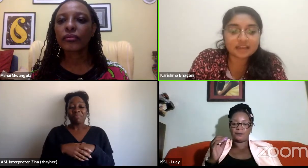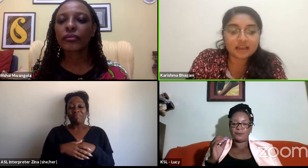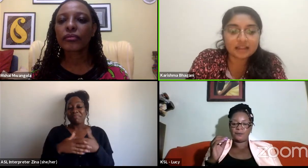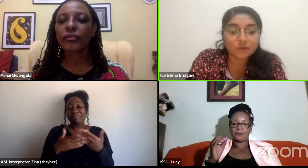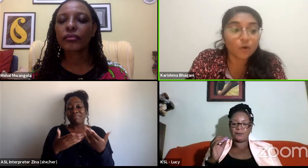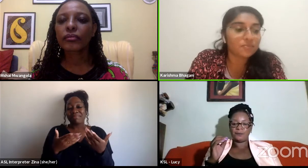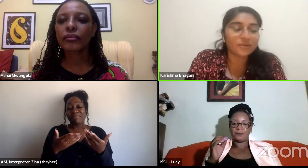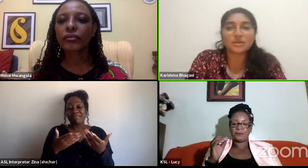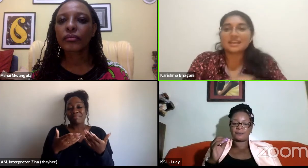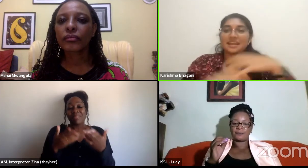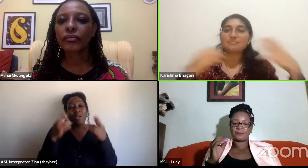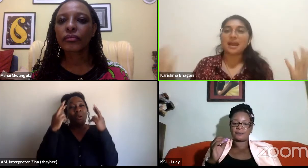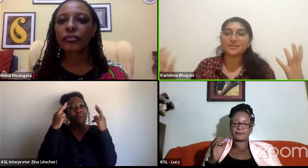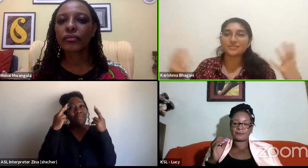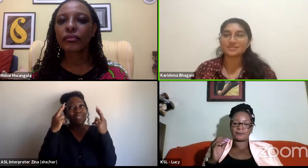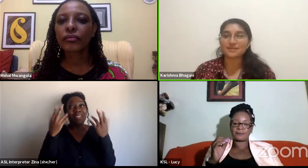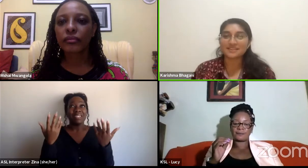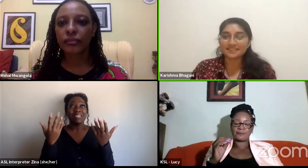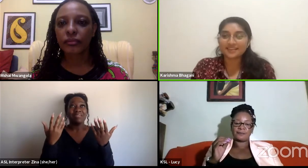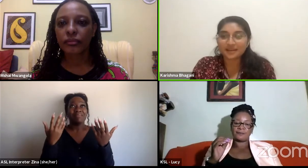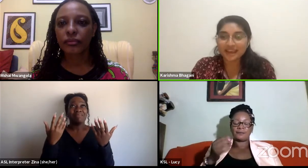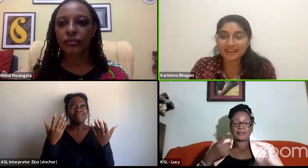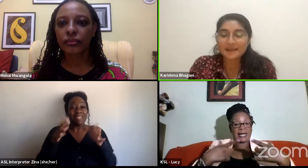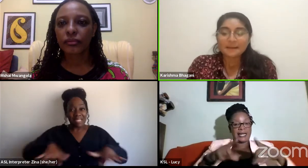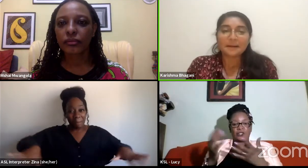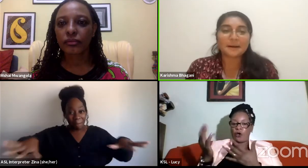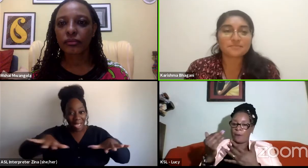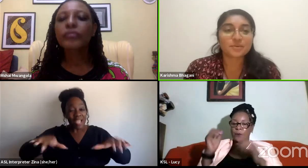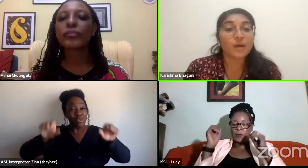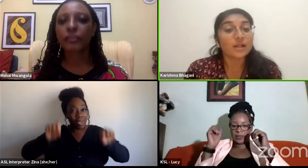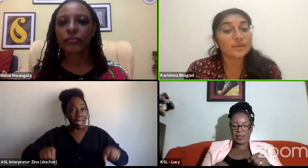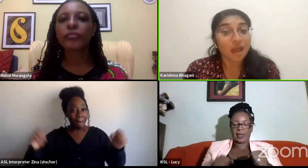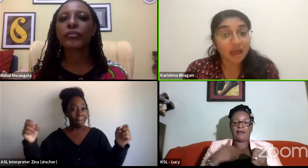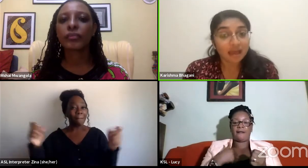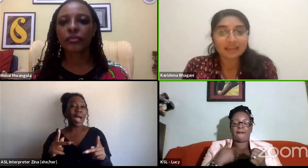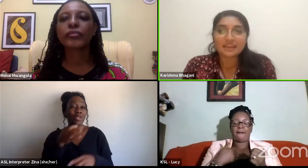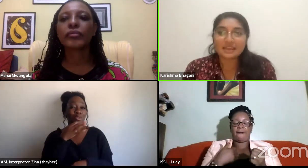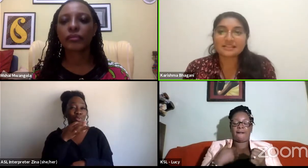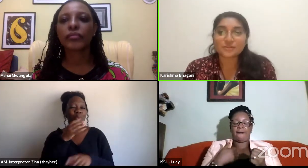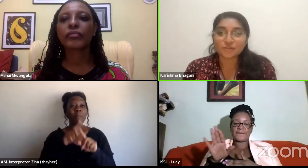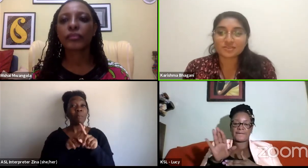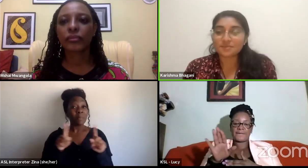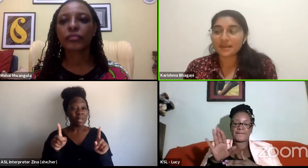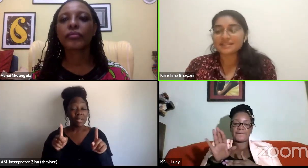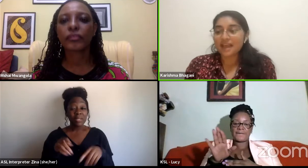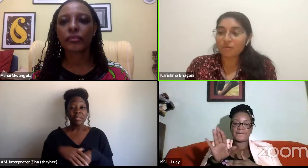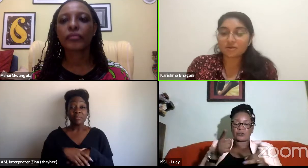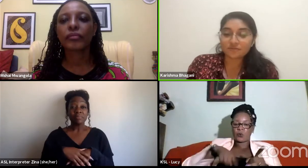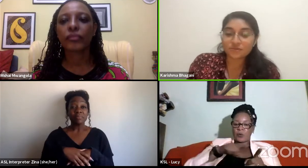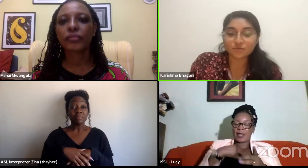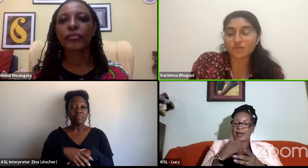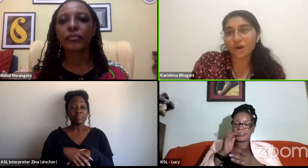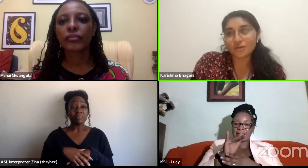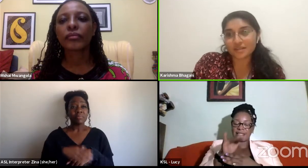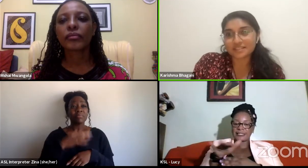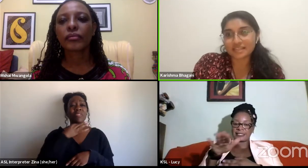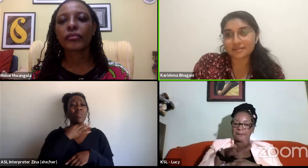Let's hope that we can get back into the space in that way but while we are in the Zoom space, I wonder if you could talk to us a little bit